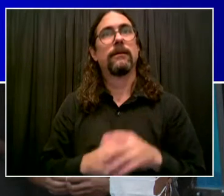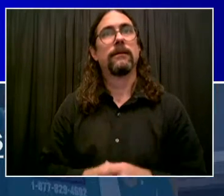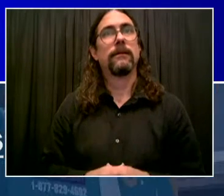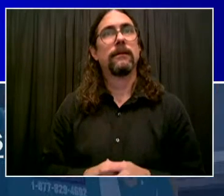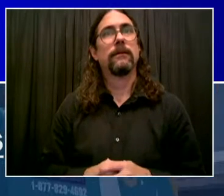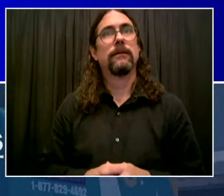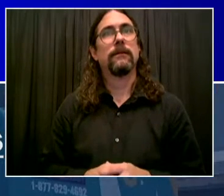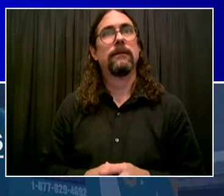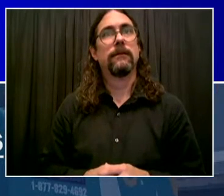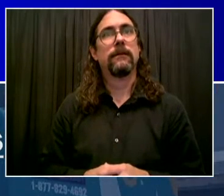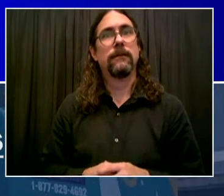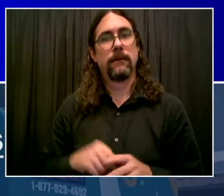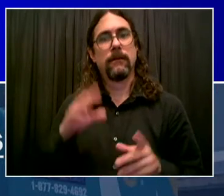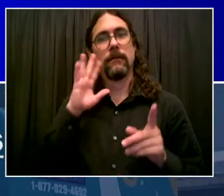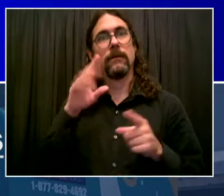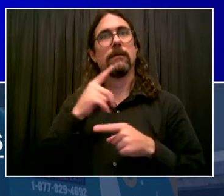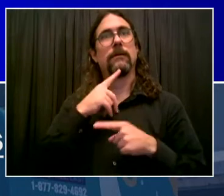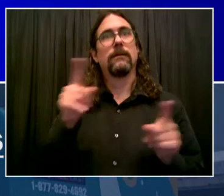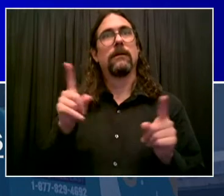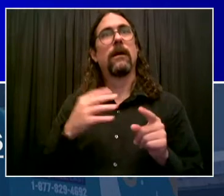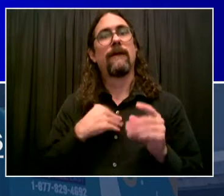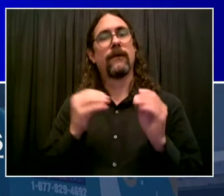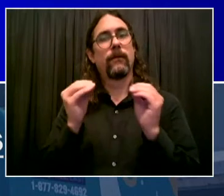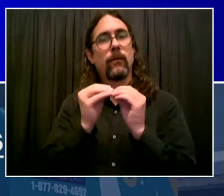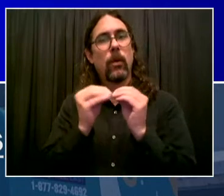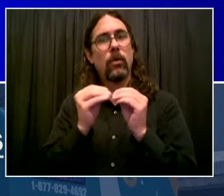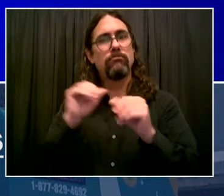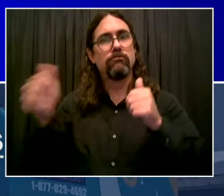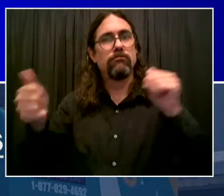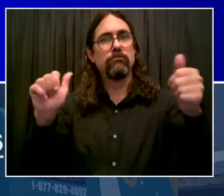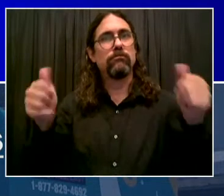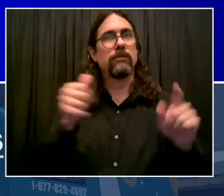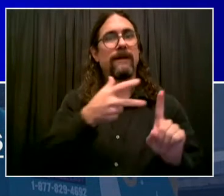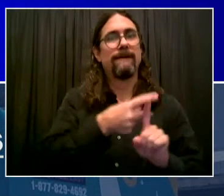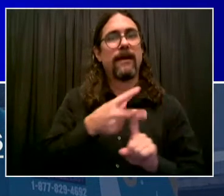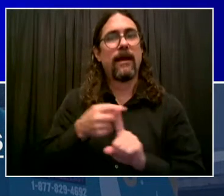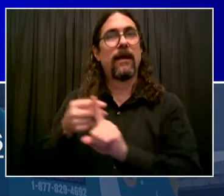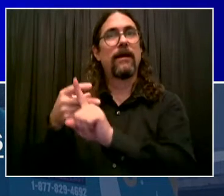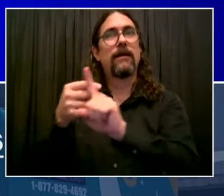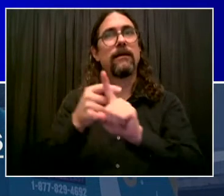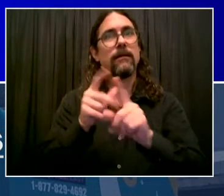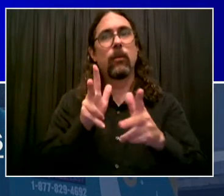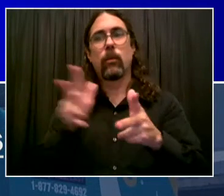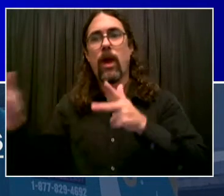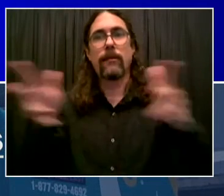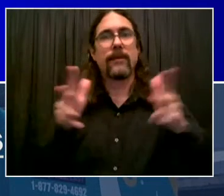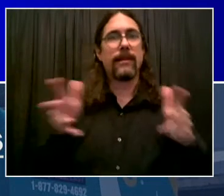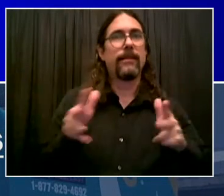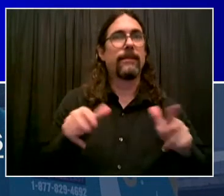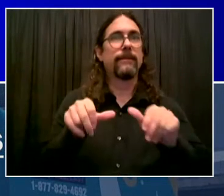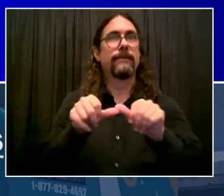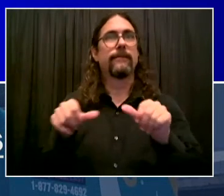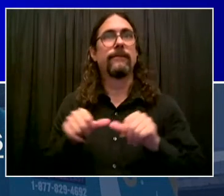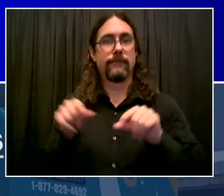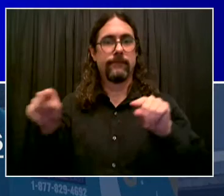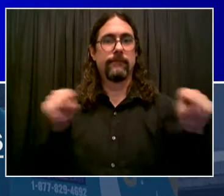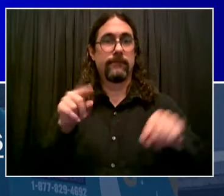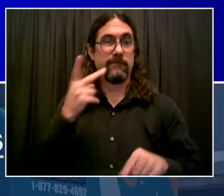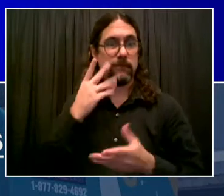MAKING IT EASY. WE HAVE NEW SITES FOR THE SCHOOL STAFF TO GET VACCINATED